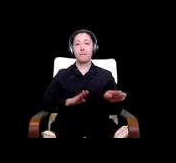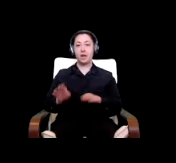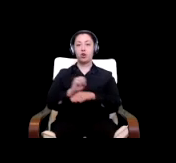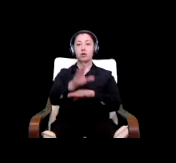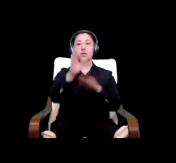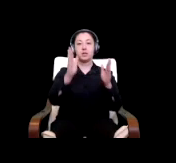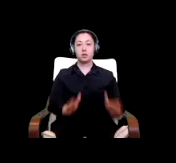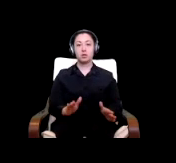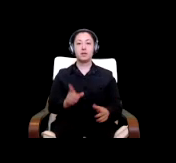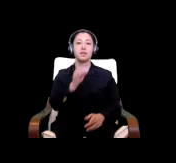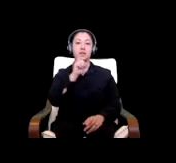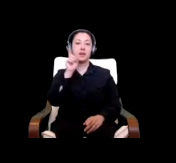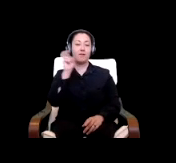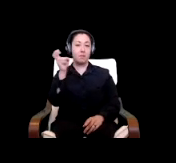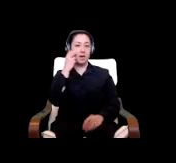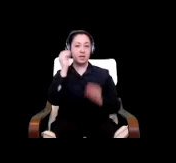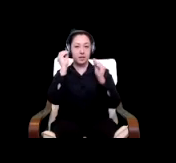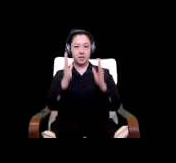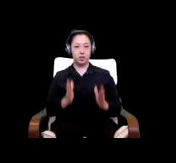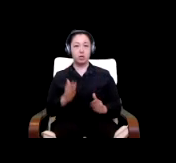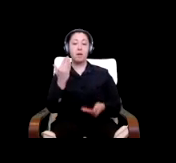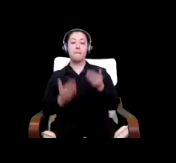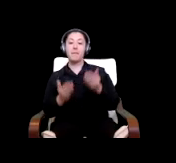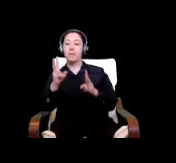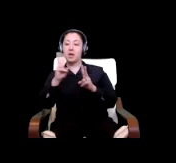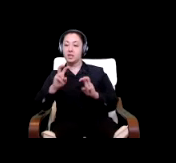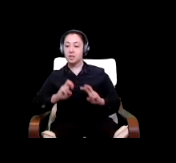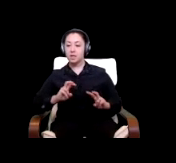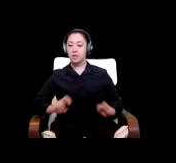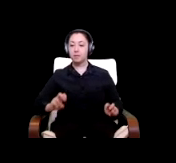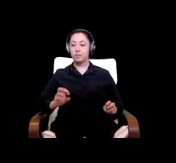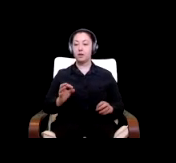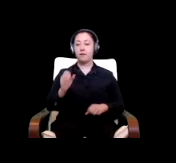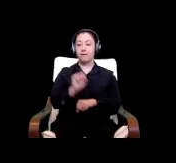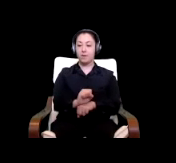Strategies might include a functional behavioral assessment, interpreting behavior as communication